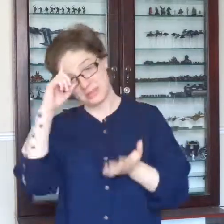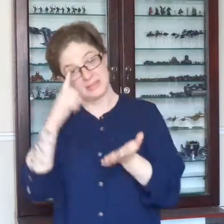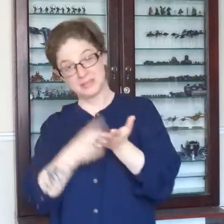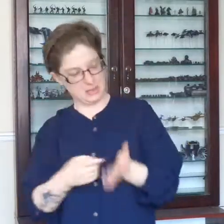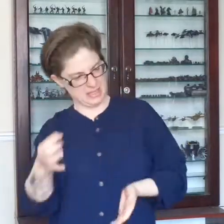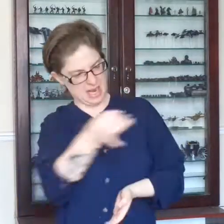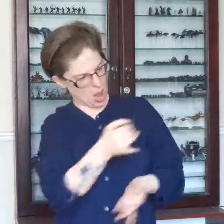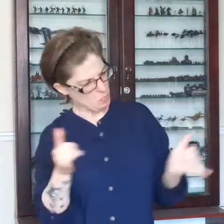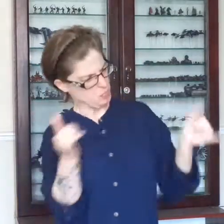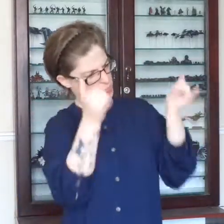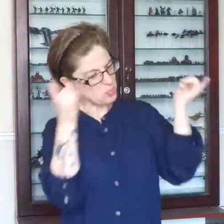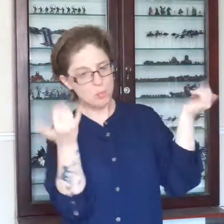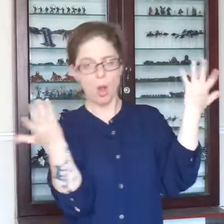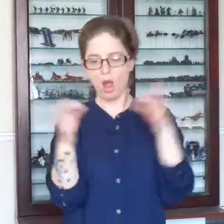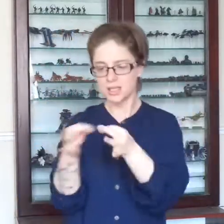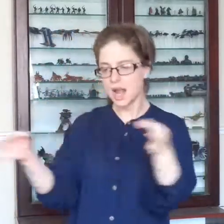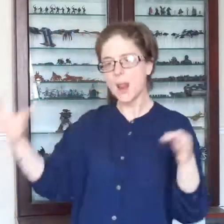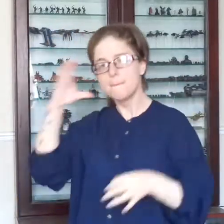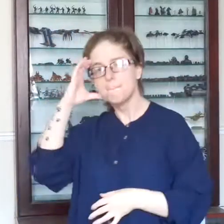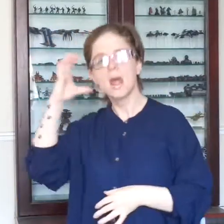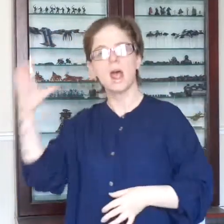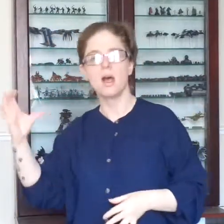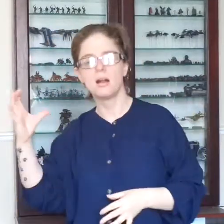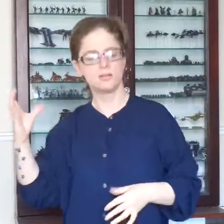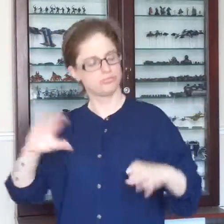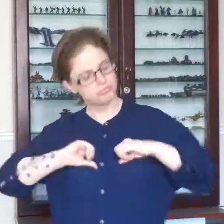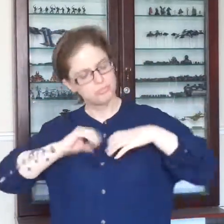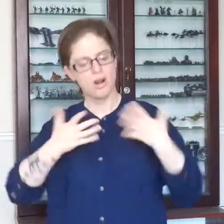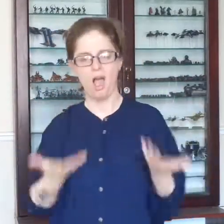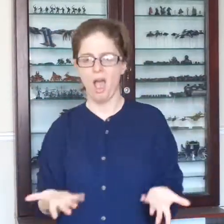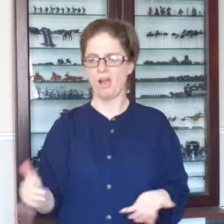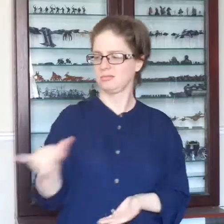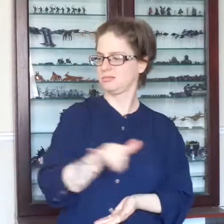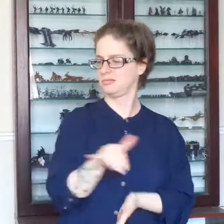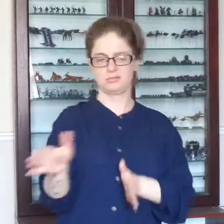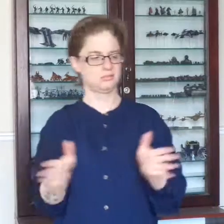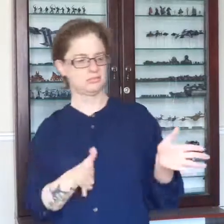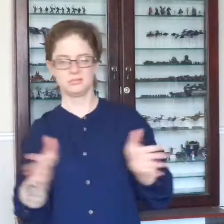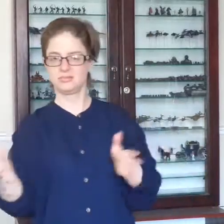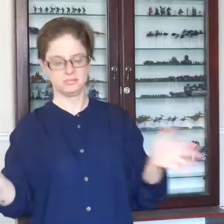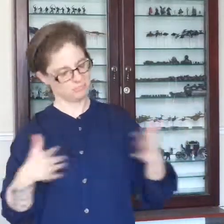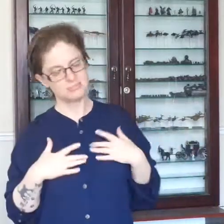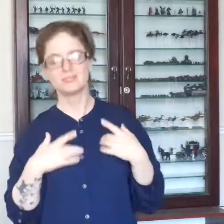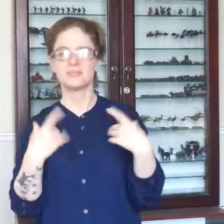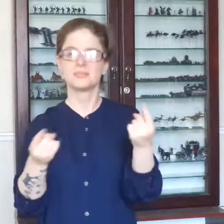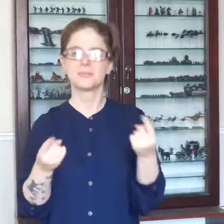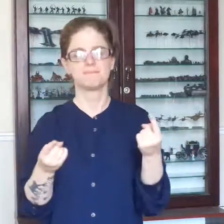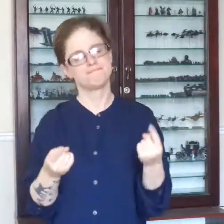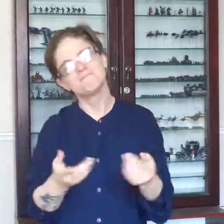Crowded town or silent bed Pick a place to rest your head and